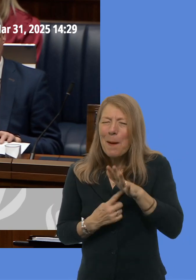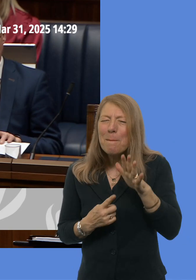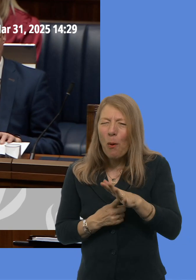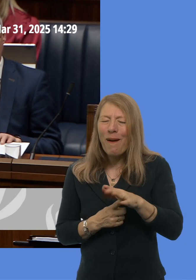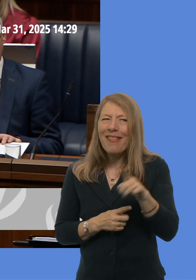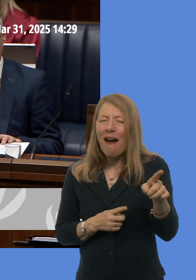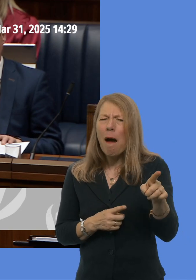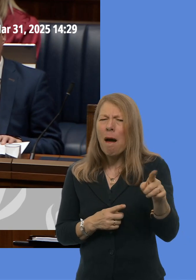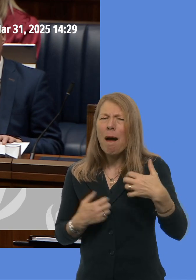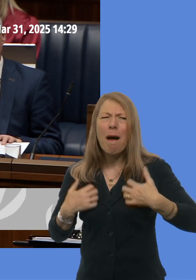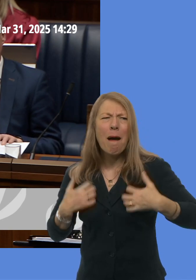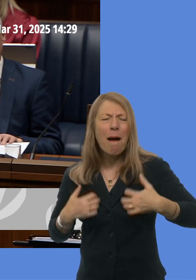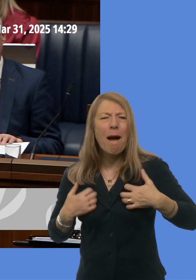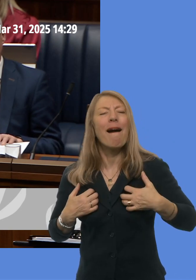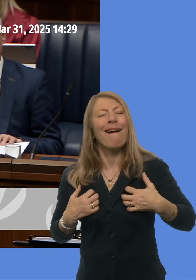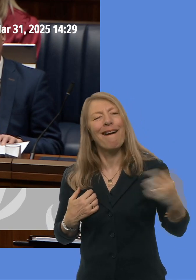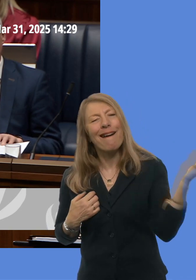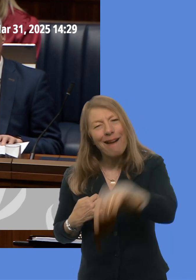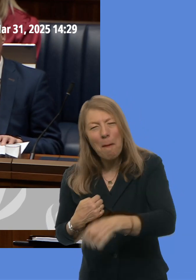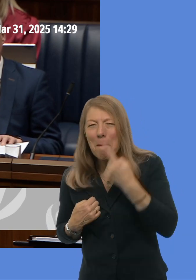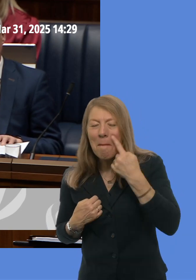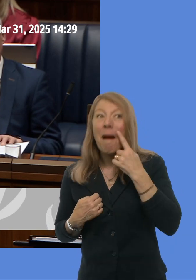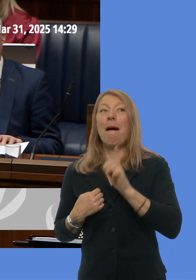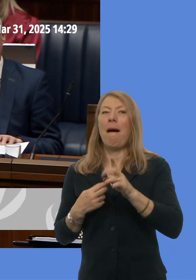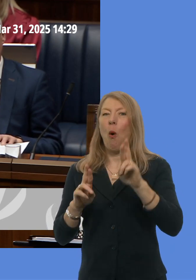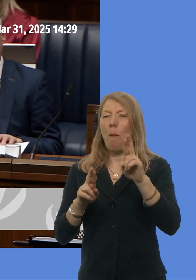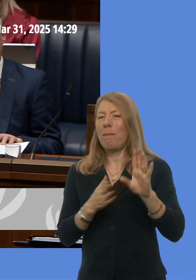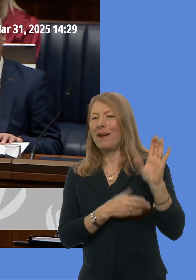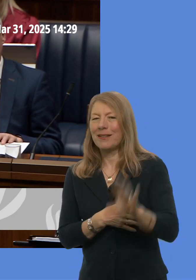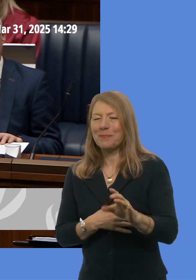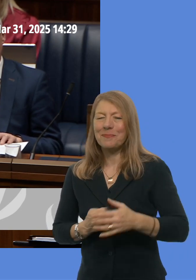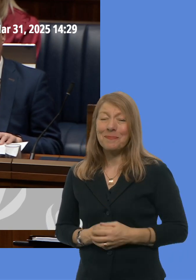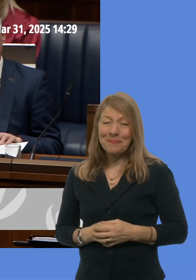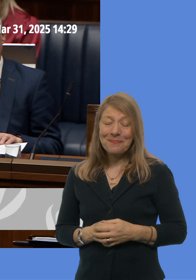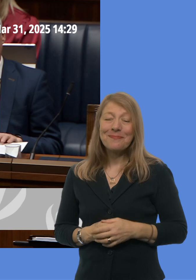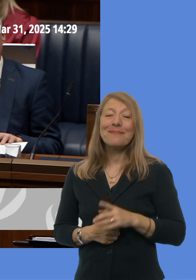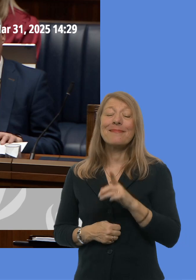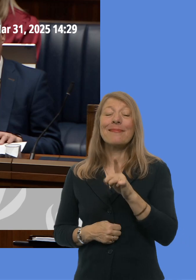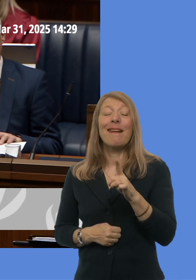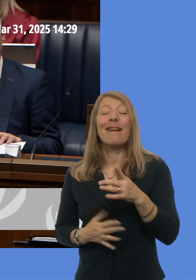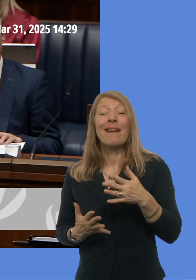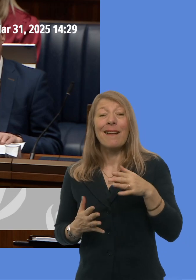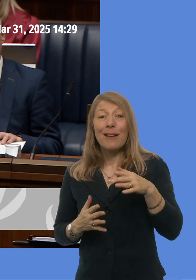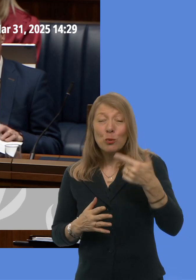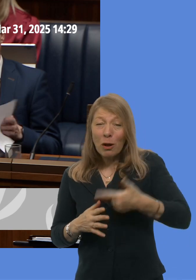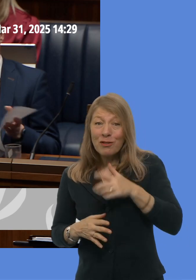This is a fantastic opportunity. The 250th anniversary gives us the chance to